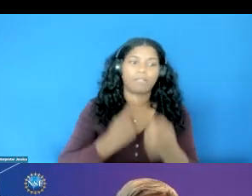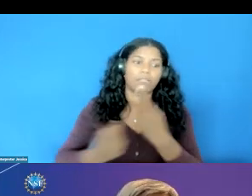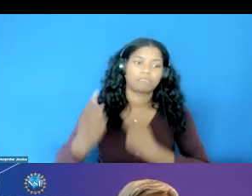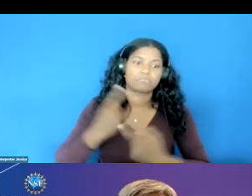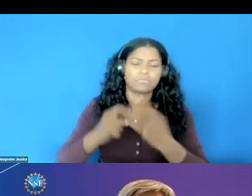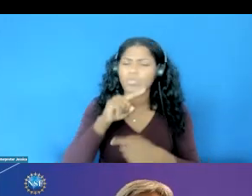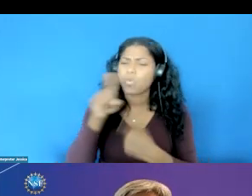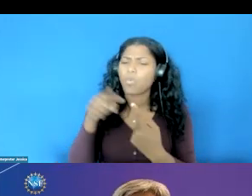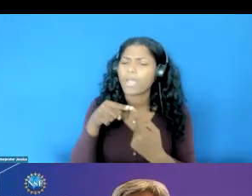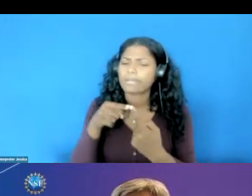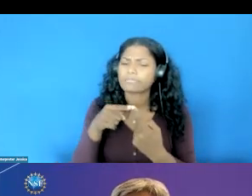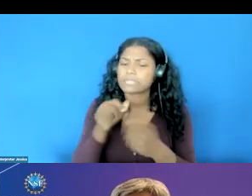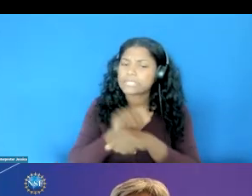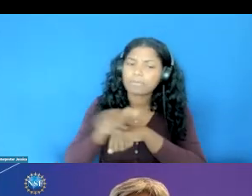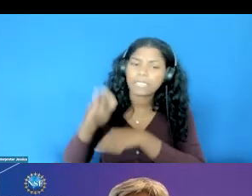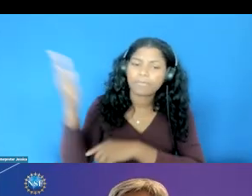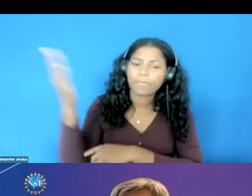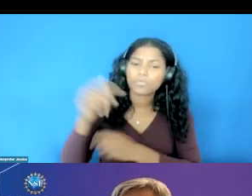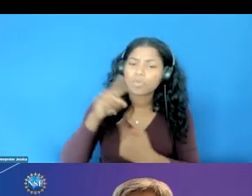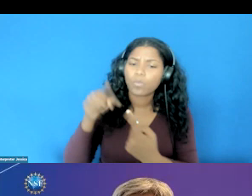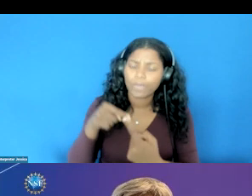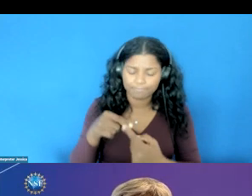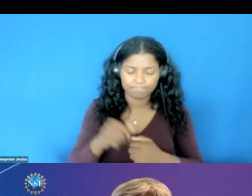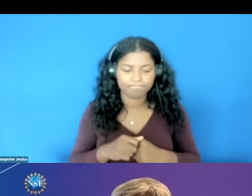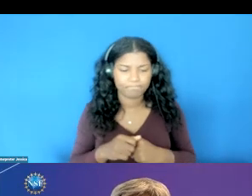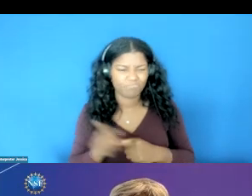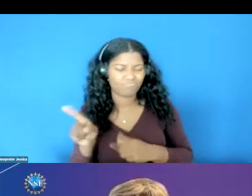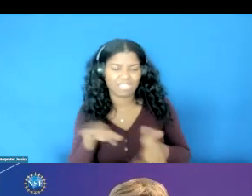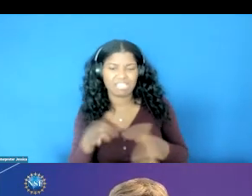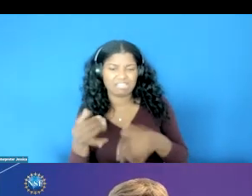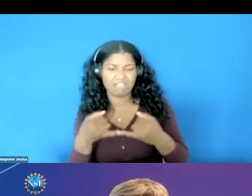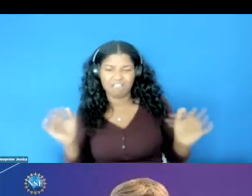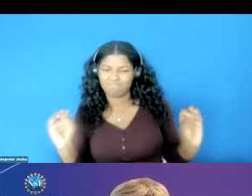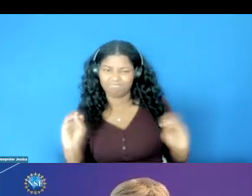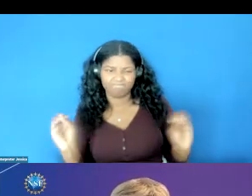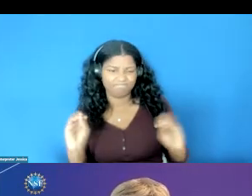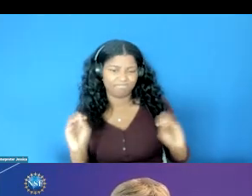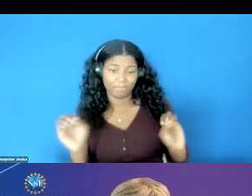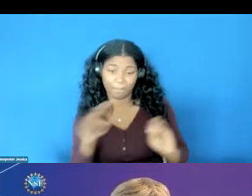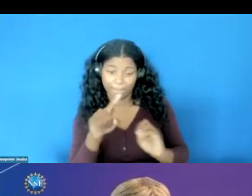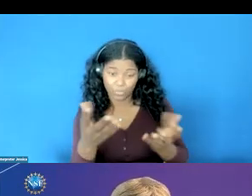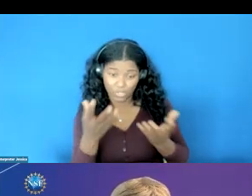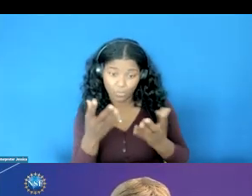So the biological sciences directorate has no deadlines for investigator initiated research proposals.